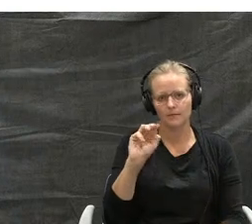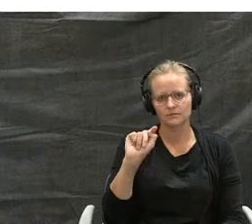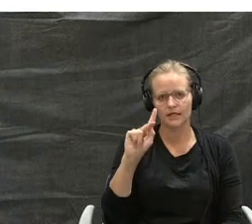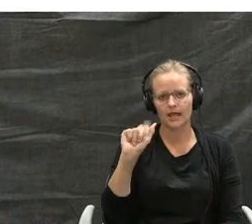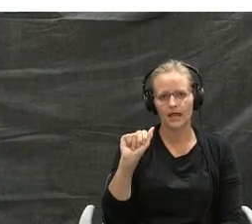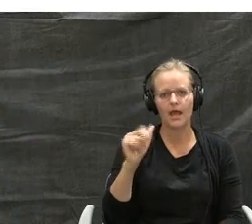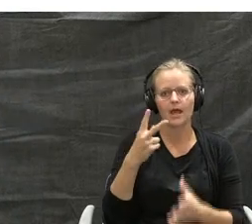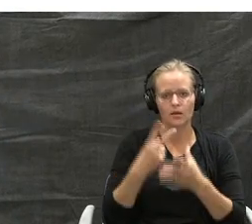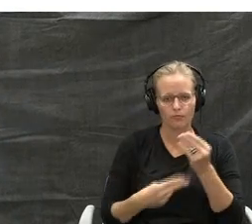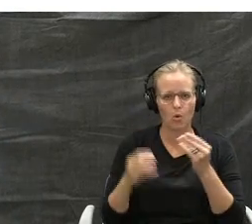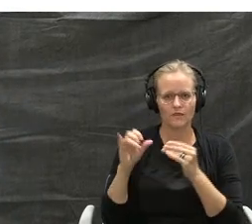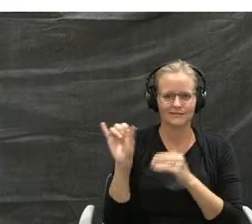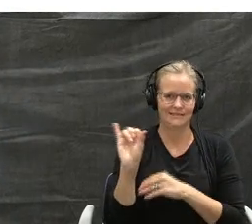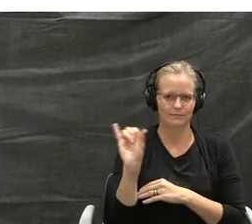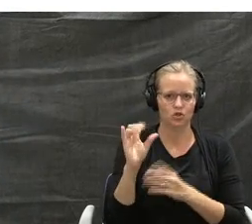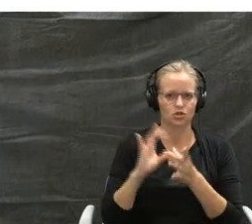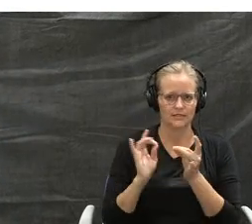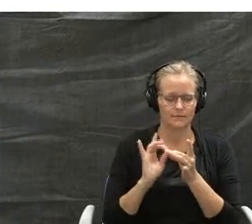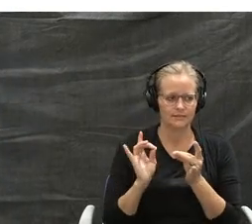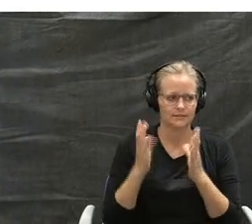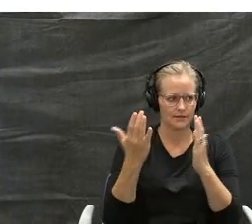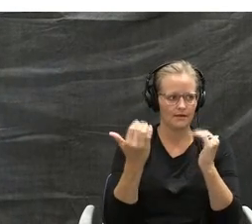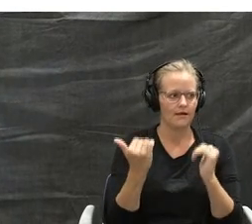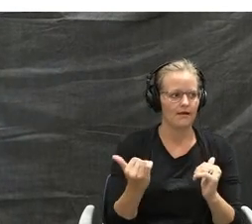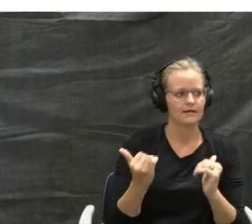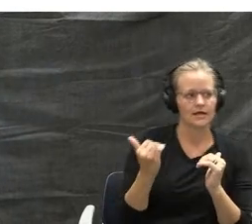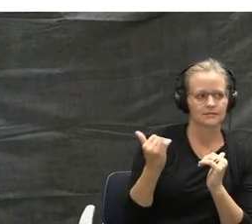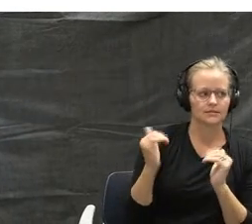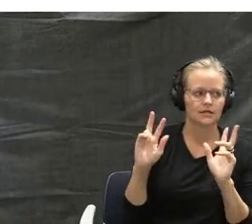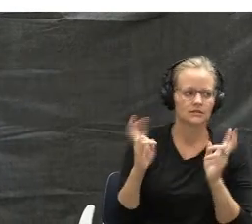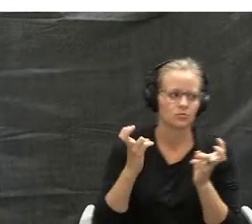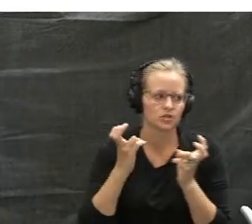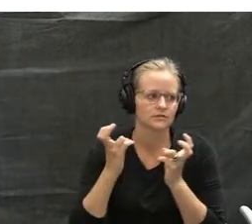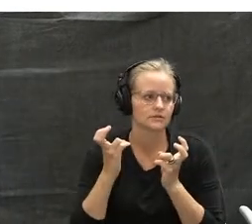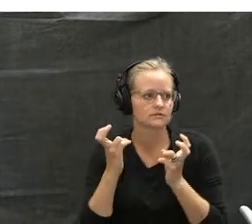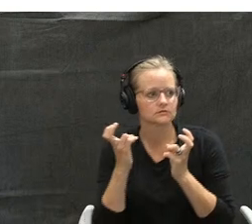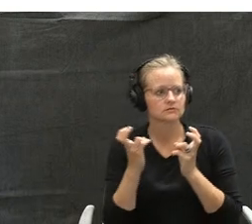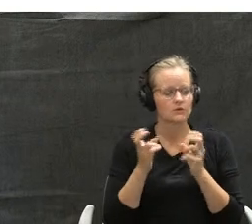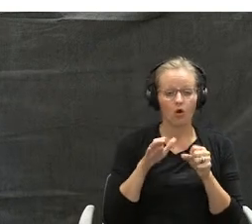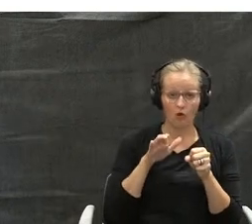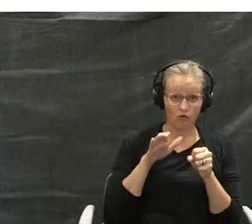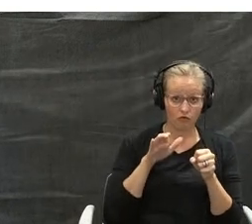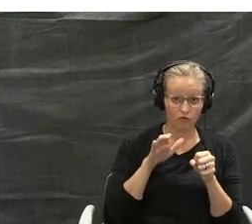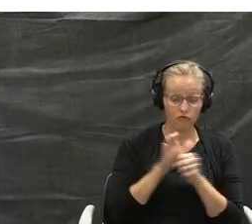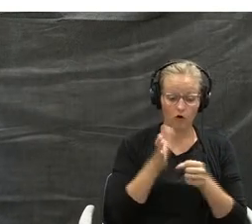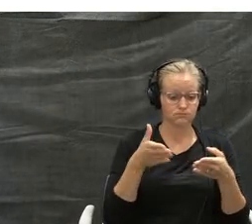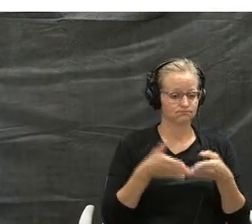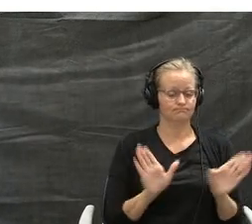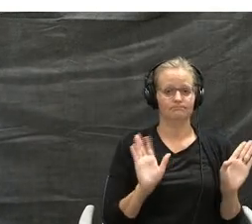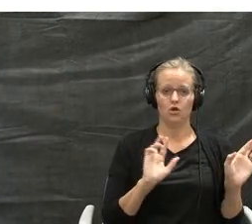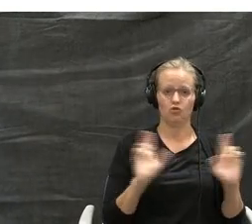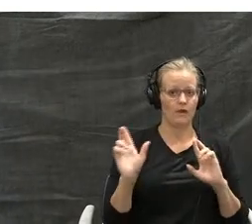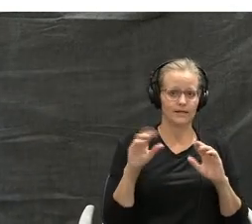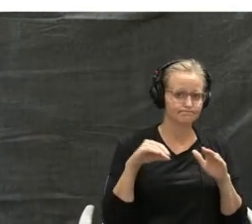The next subject, fully open option concern. Shelly Fredrickson of Shorewood